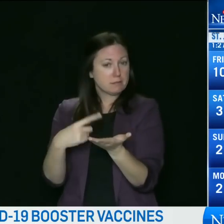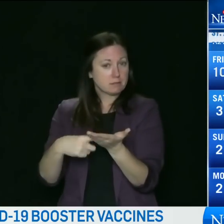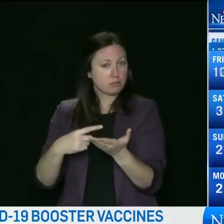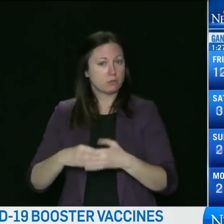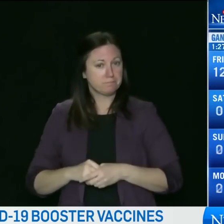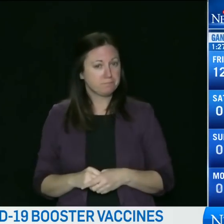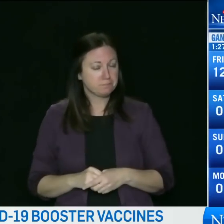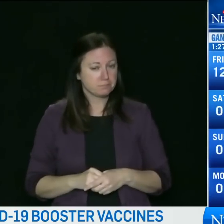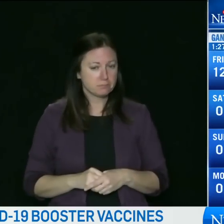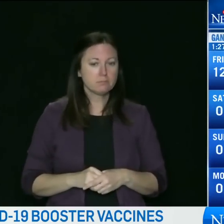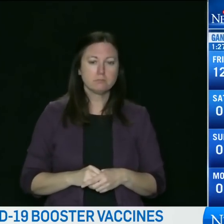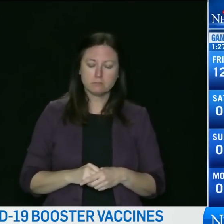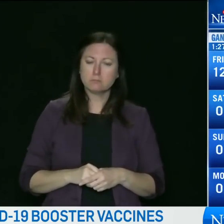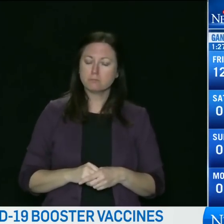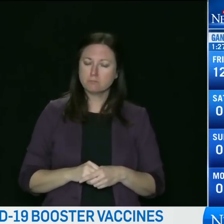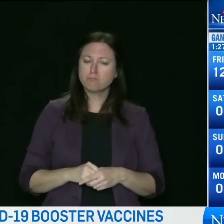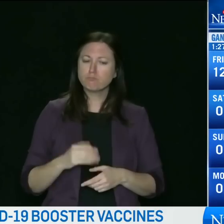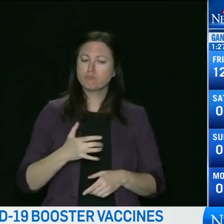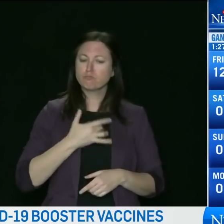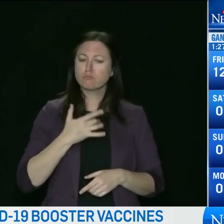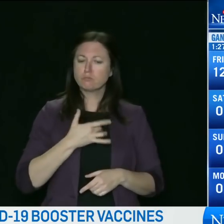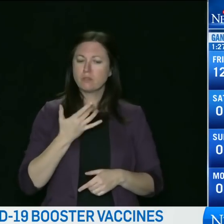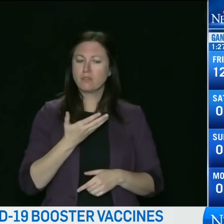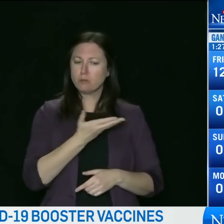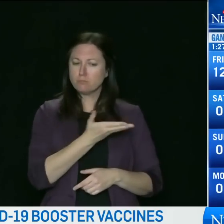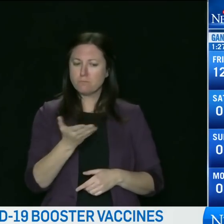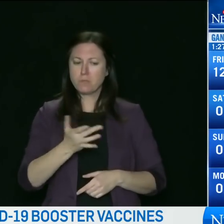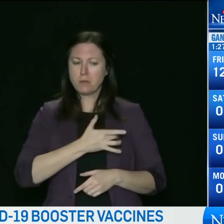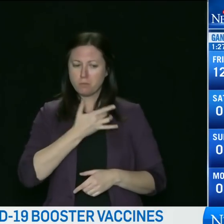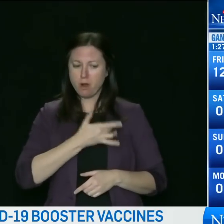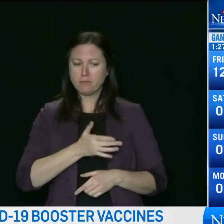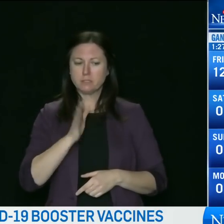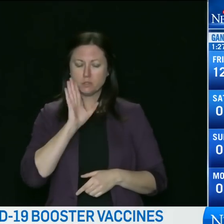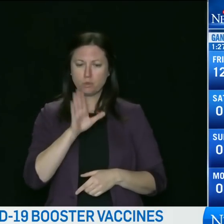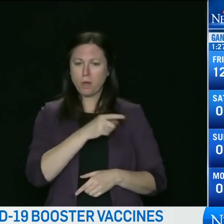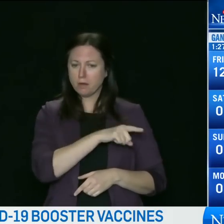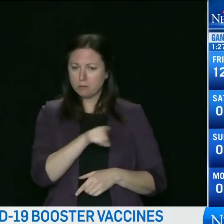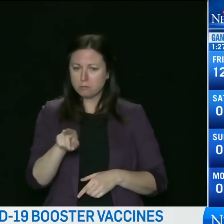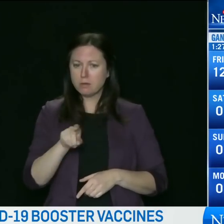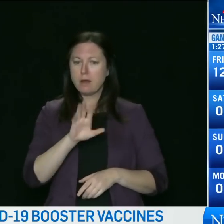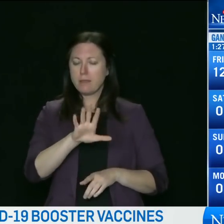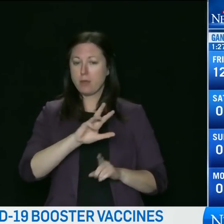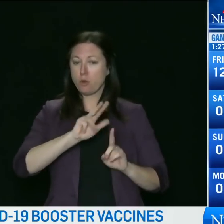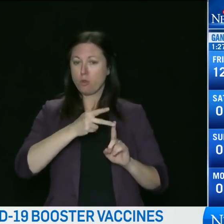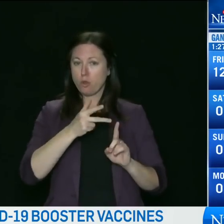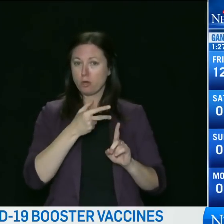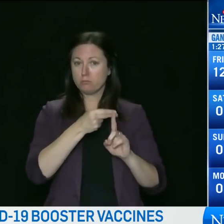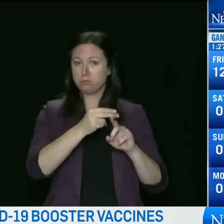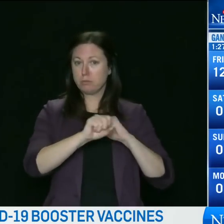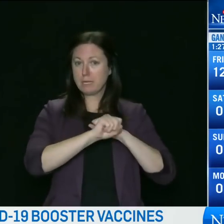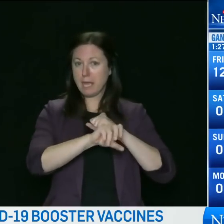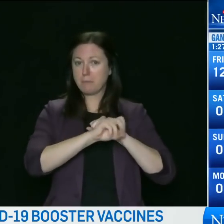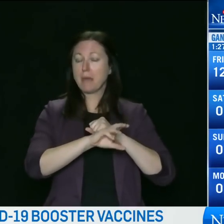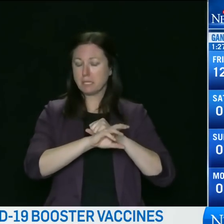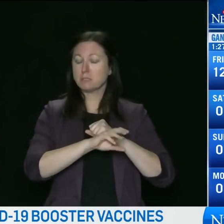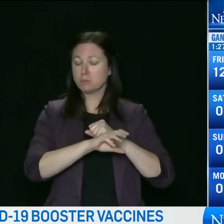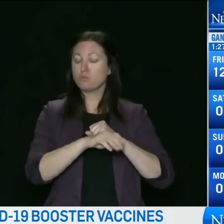TO THEM AS WE DISCUSSED THEM YESTERDAY, SO I THINK WE SHOULD